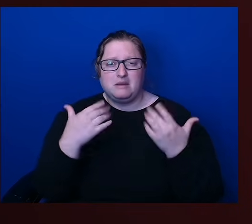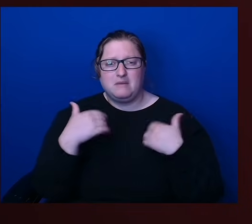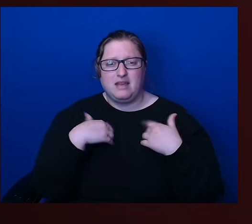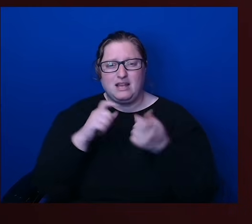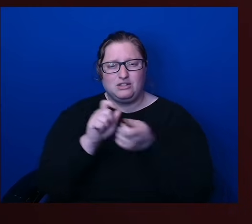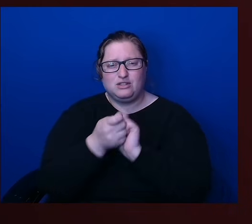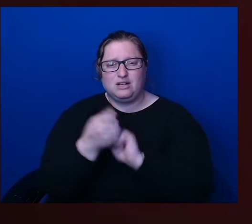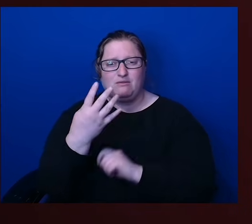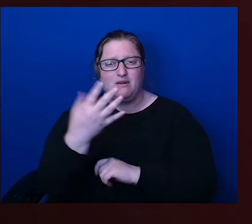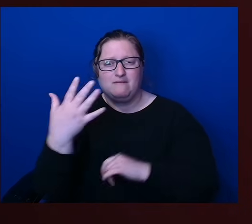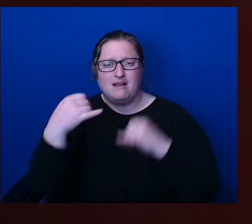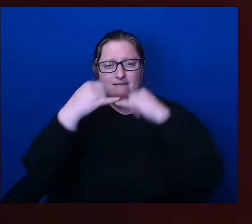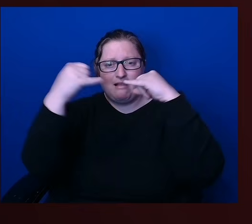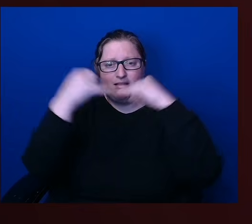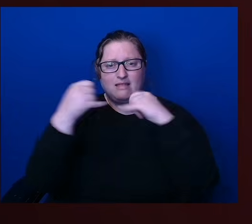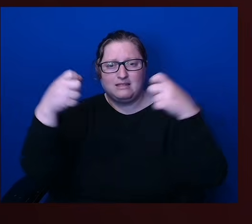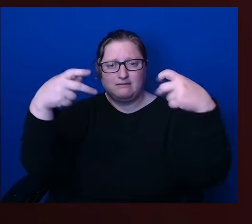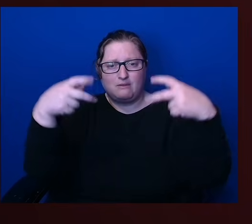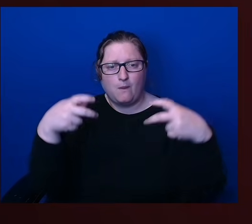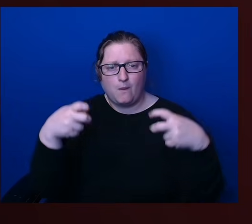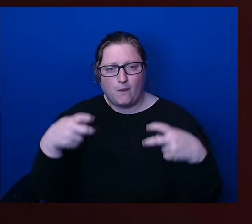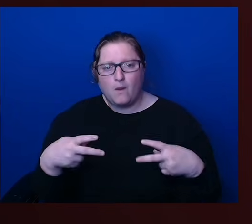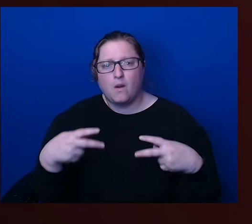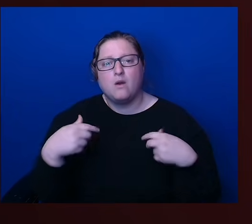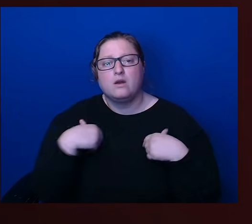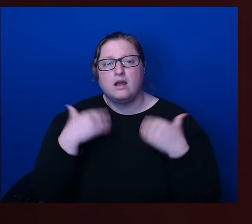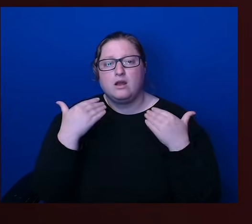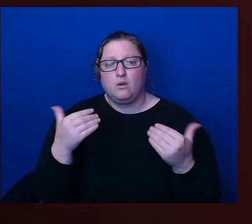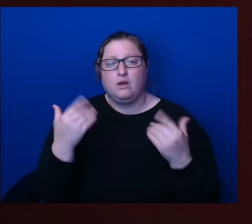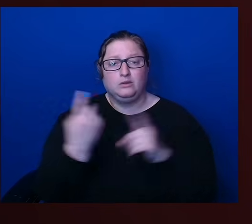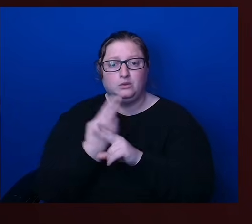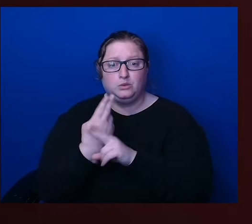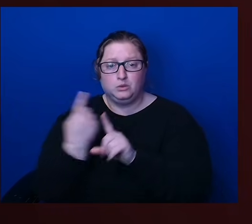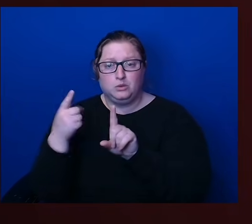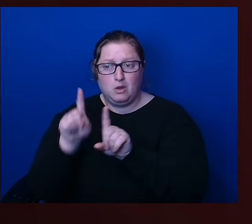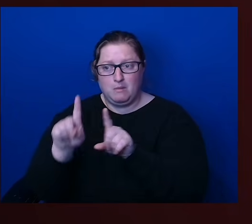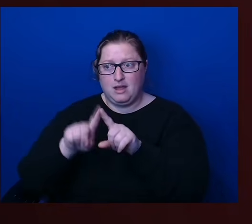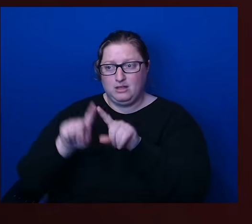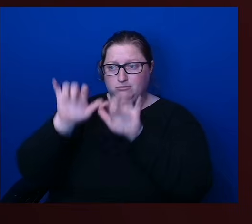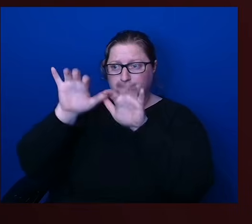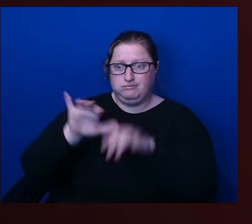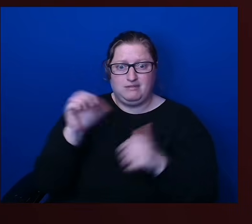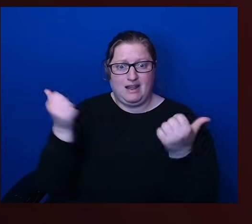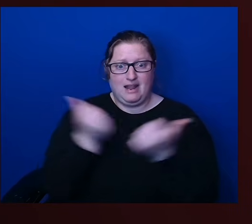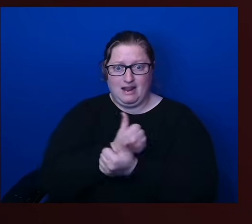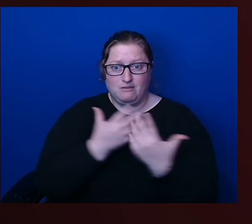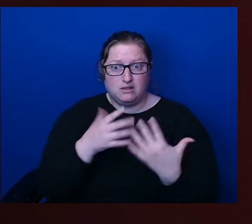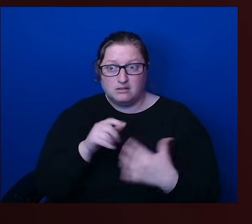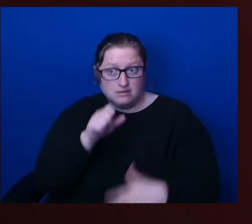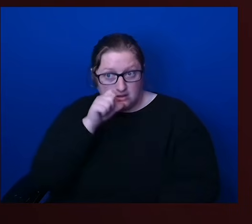I used Copilot in VS to write all of this code for me, so that's not fake. You can really do that. So, what I'll do now is I'll just go and hit,